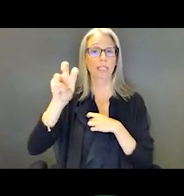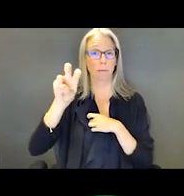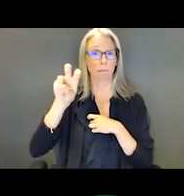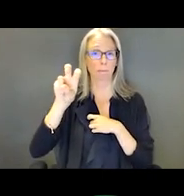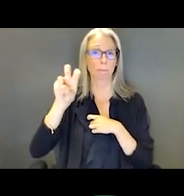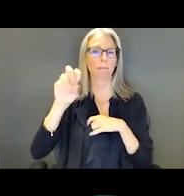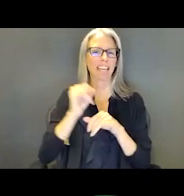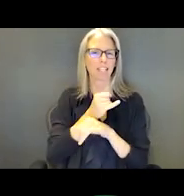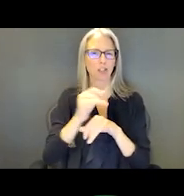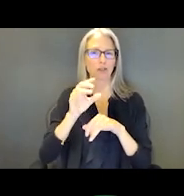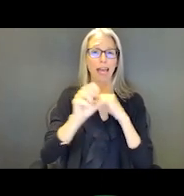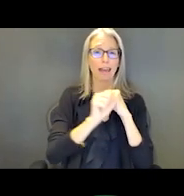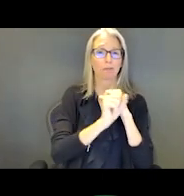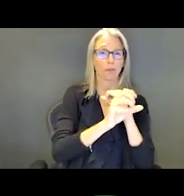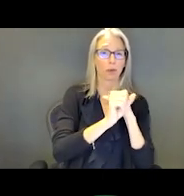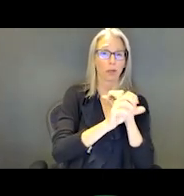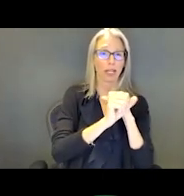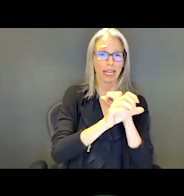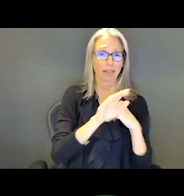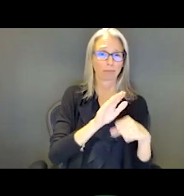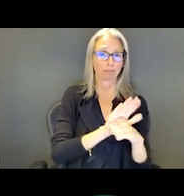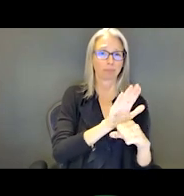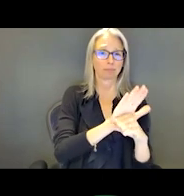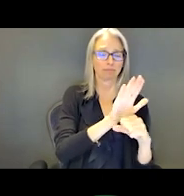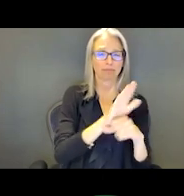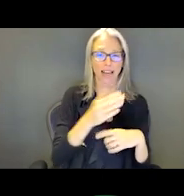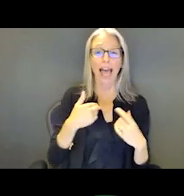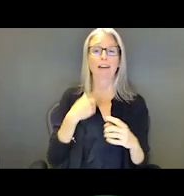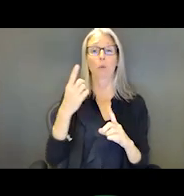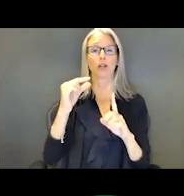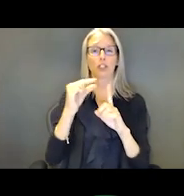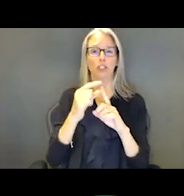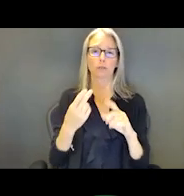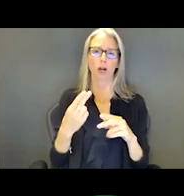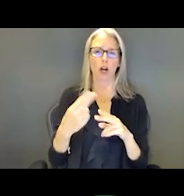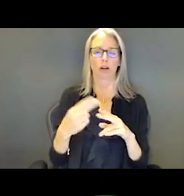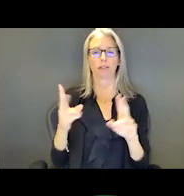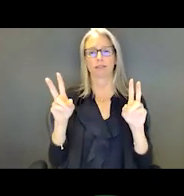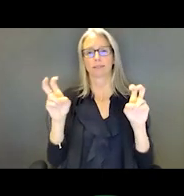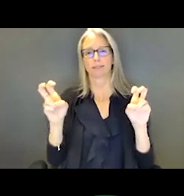And so it's like this understanding the all of those different aspects of color and texture